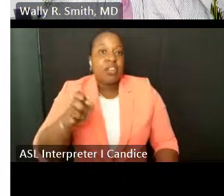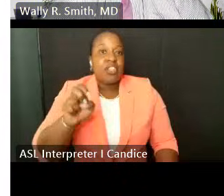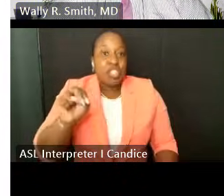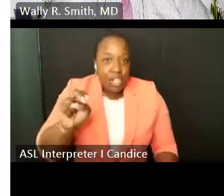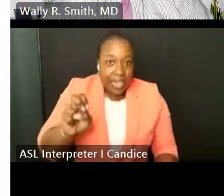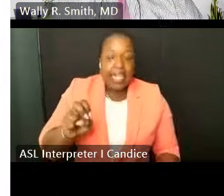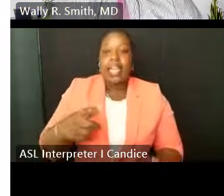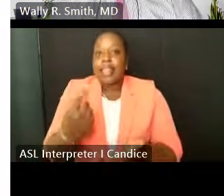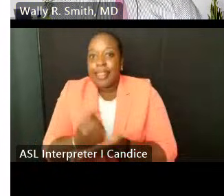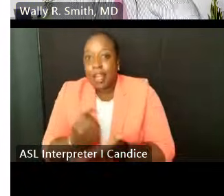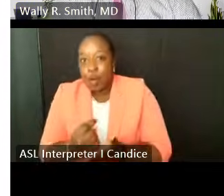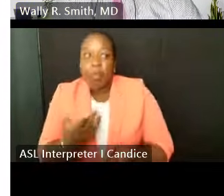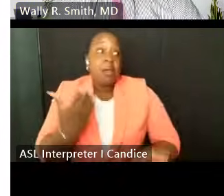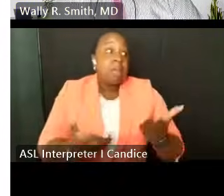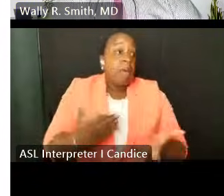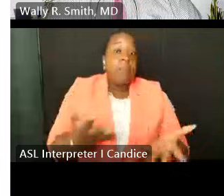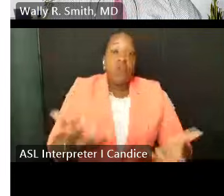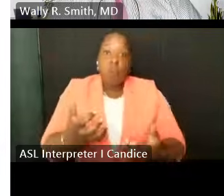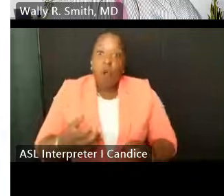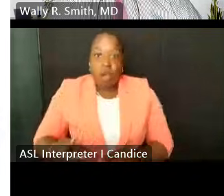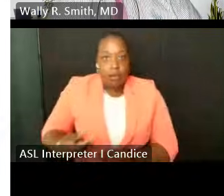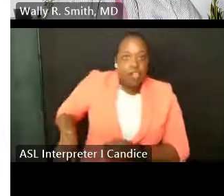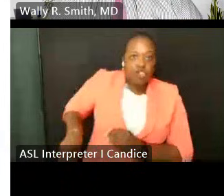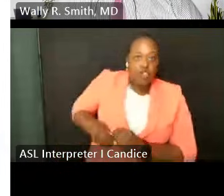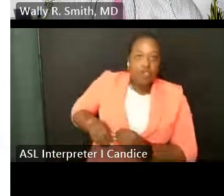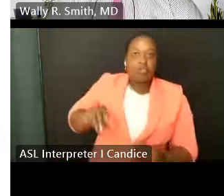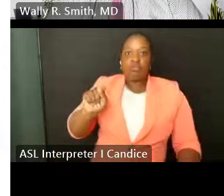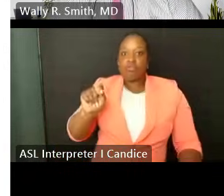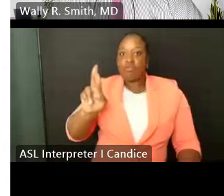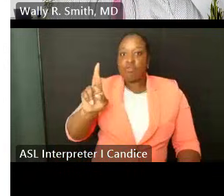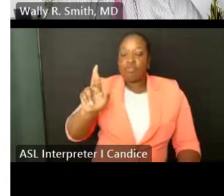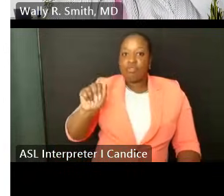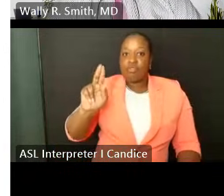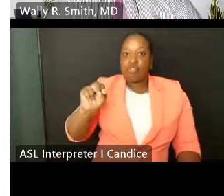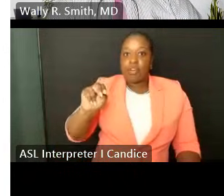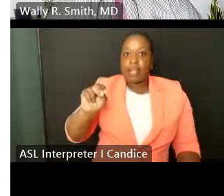Jonathan Green: Thank you so much for that answer. We're going to move along now to the next